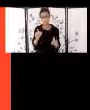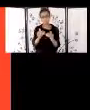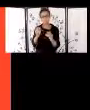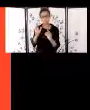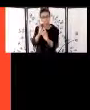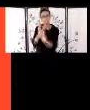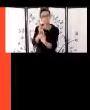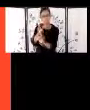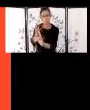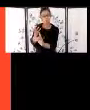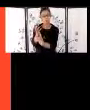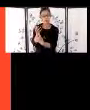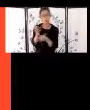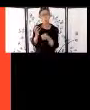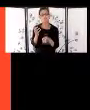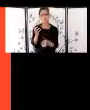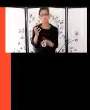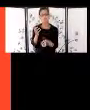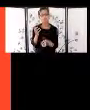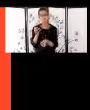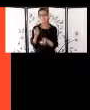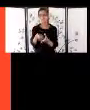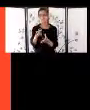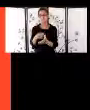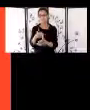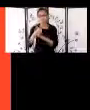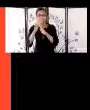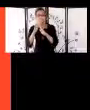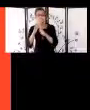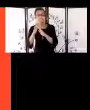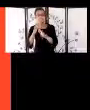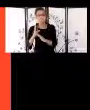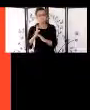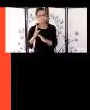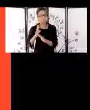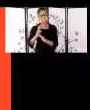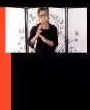into an artistic practice and a career in the arts. If you’re unsure, please reach